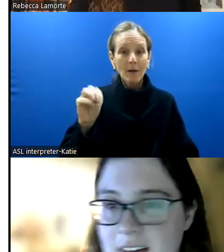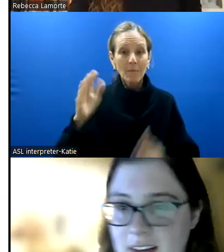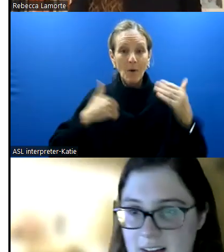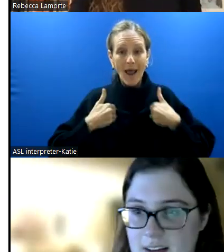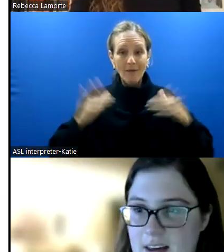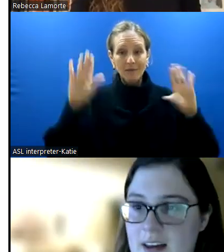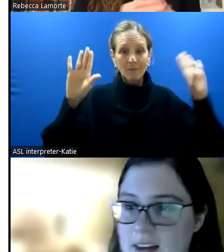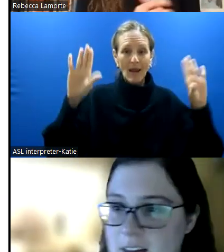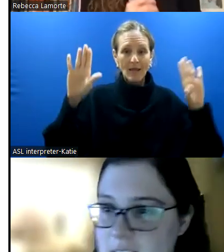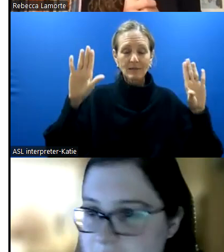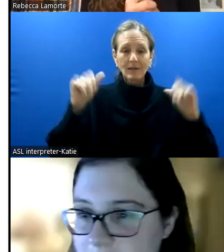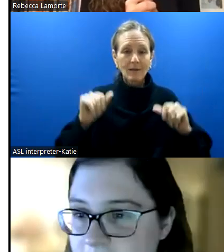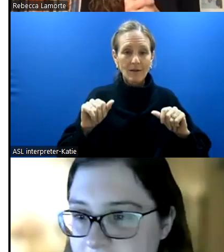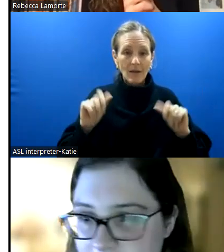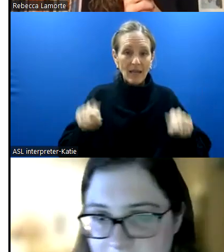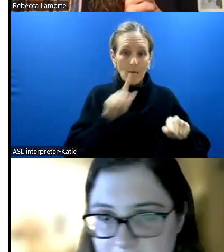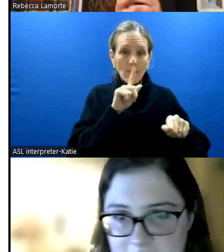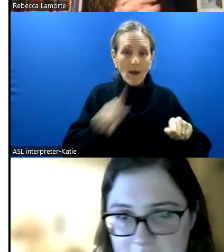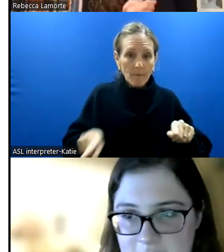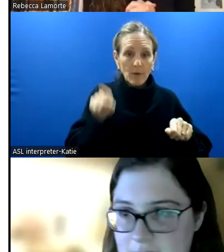Let's do some unmuting if we're able. Who do we have first?